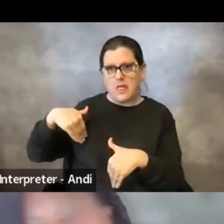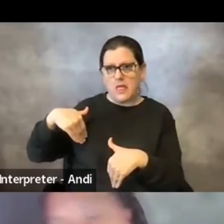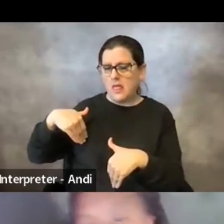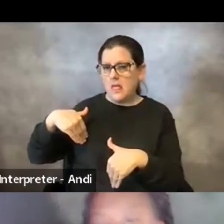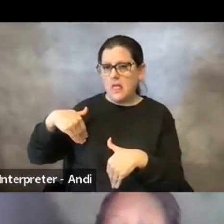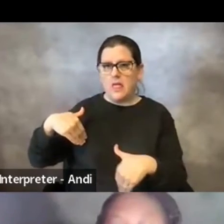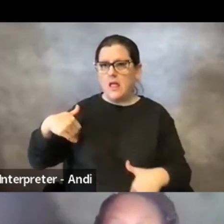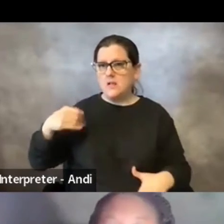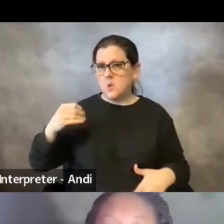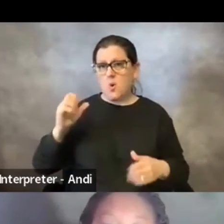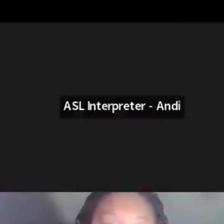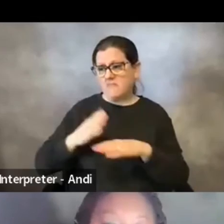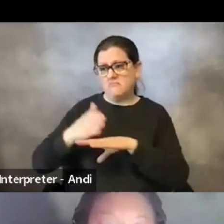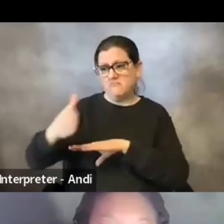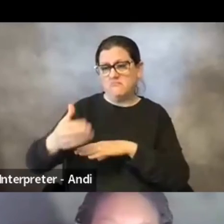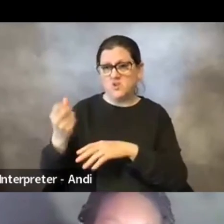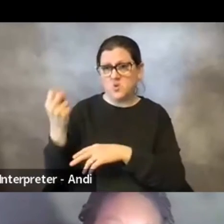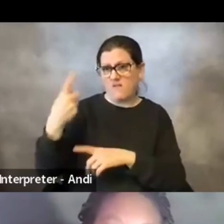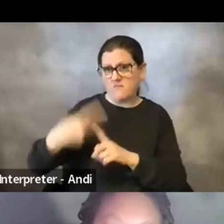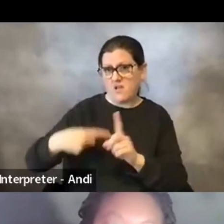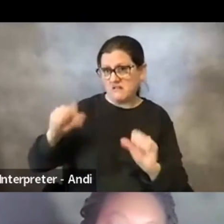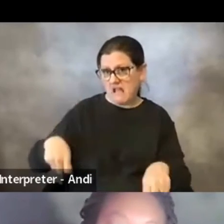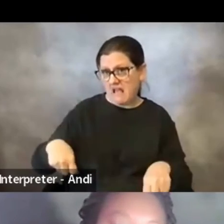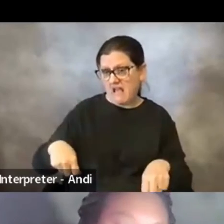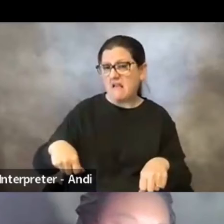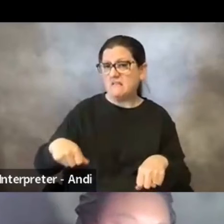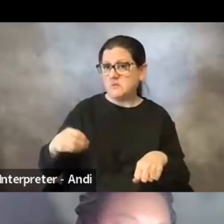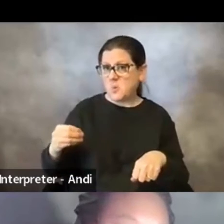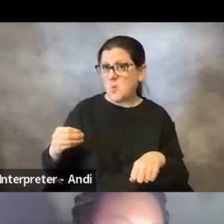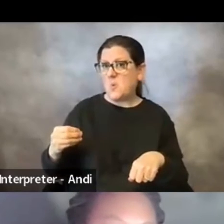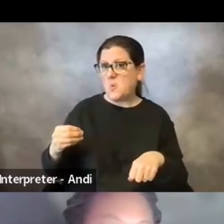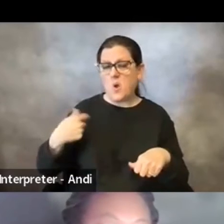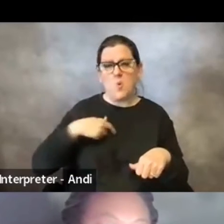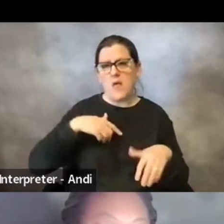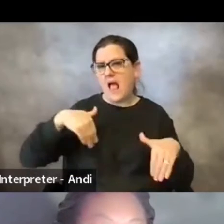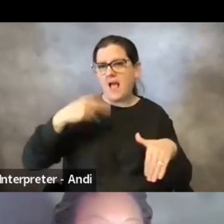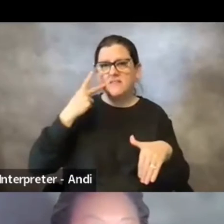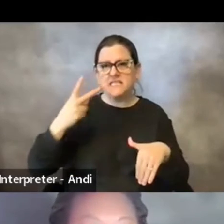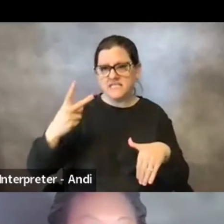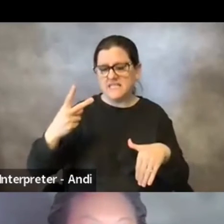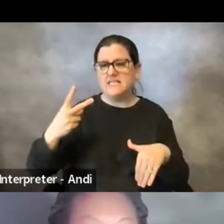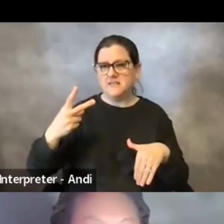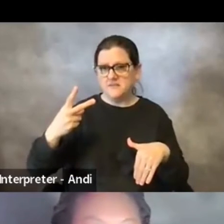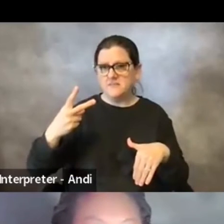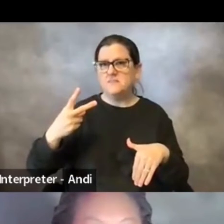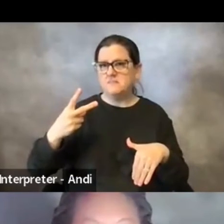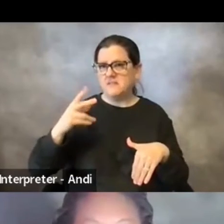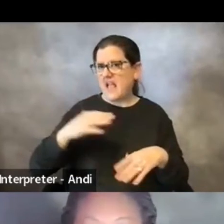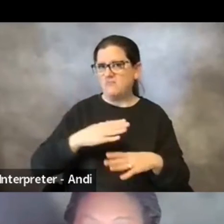it can even go beyond 12 months. But so, but we haven't seen it yet. Where that has been an inhibitor of people not being